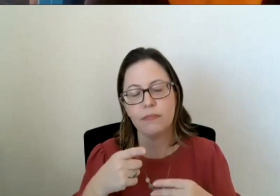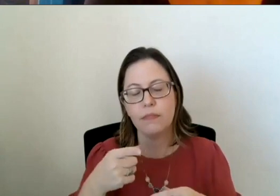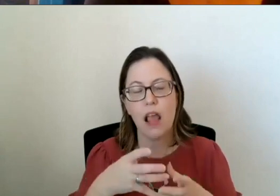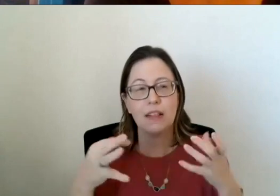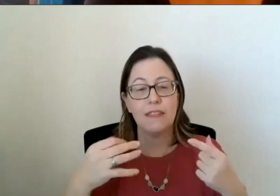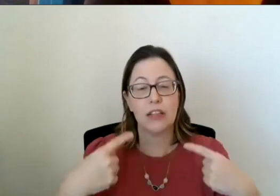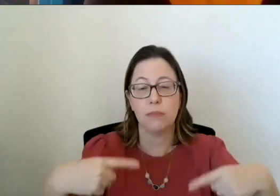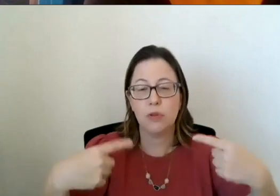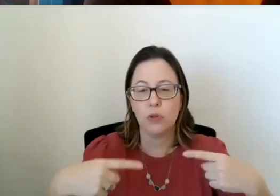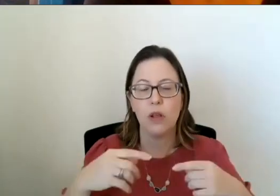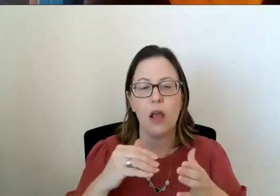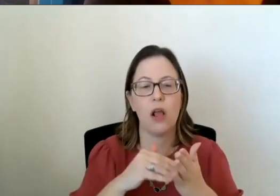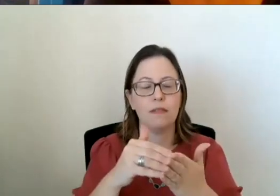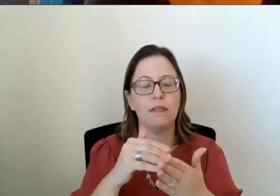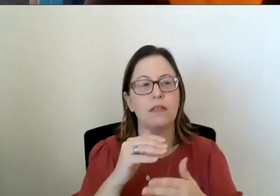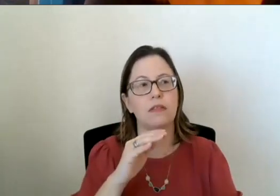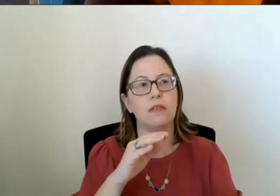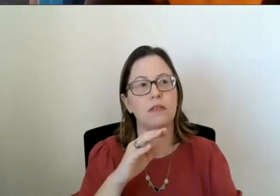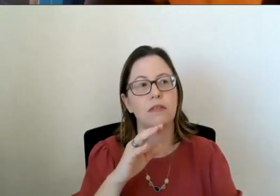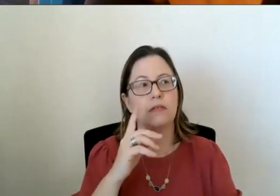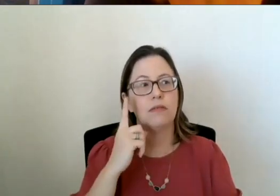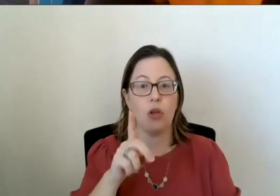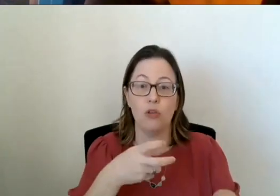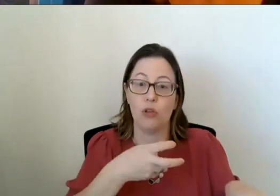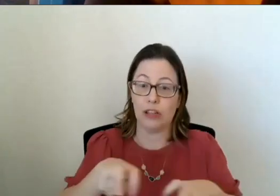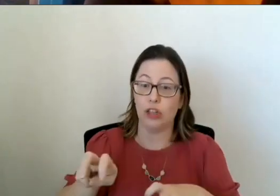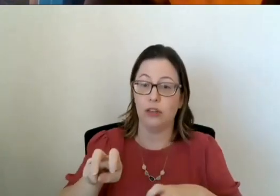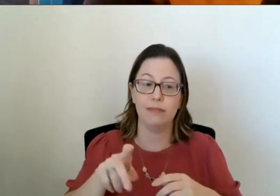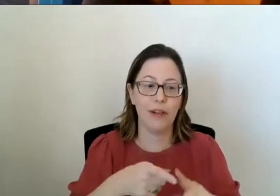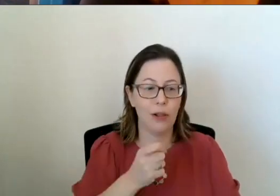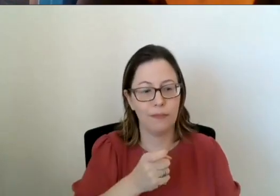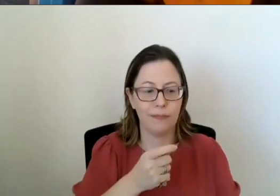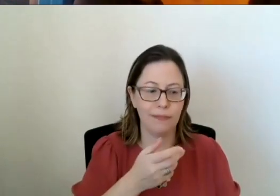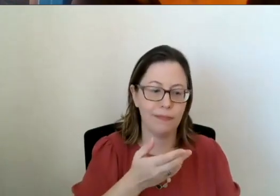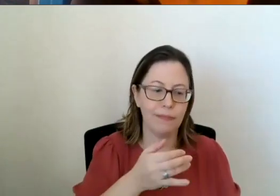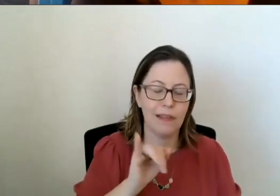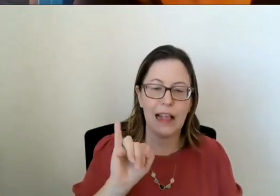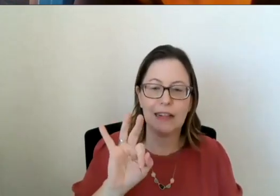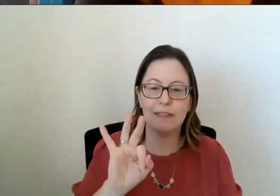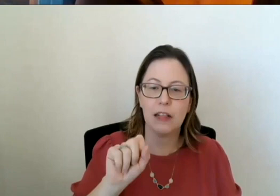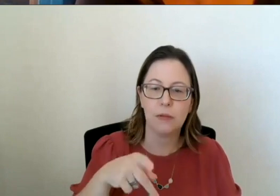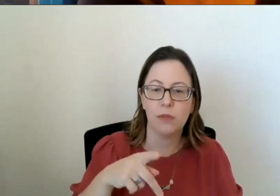to have those check-ins. There are also a lot of disputes I see often with transition coming from